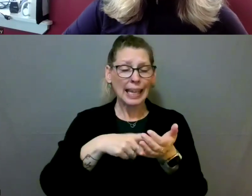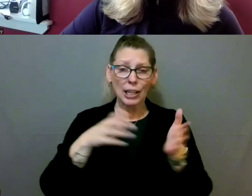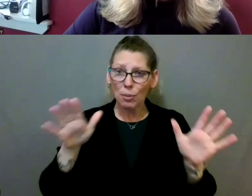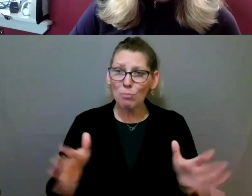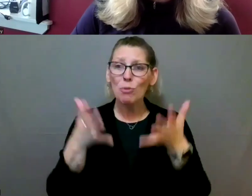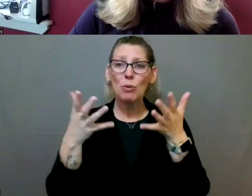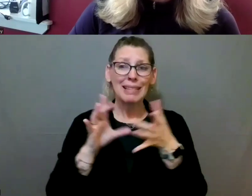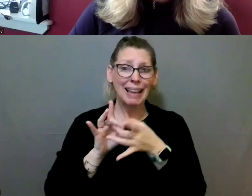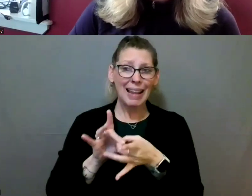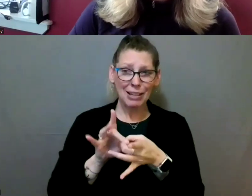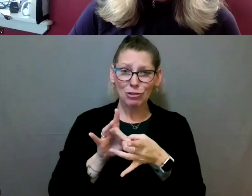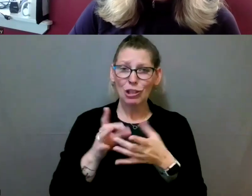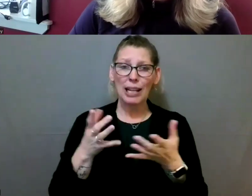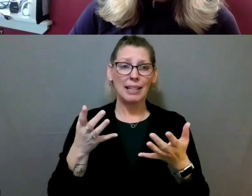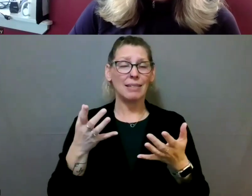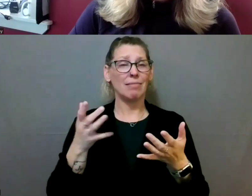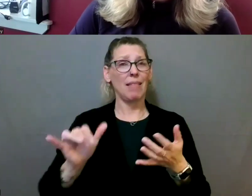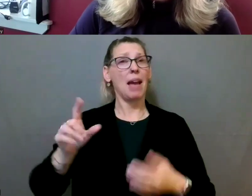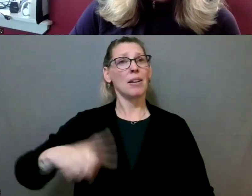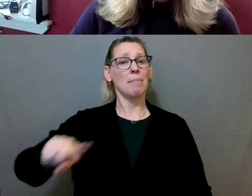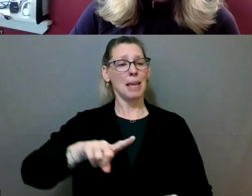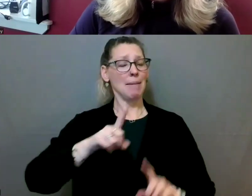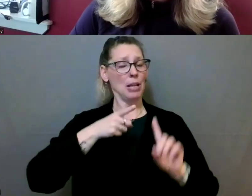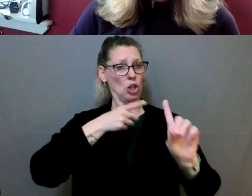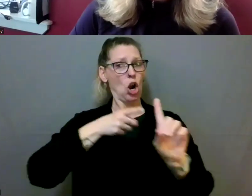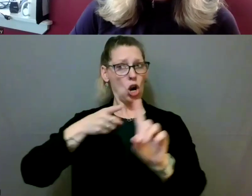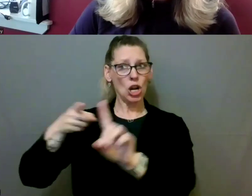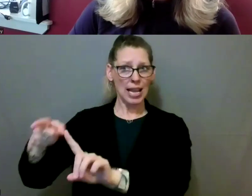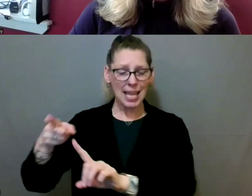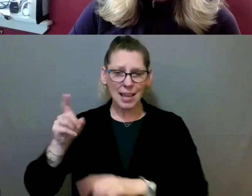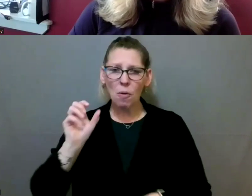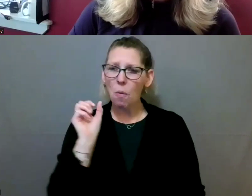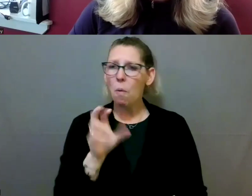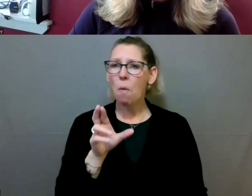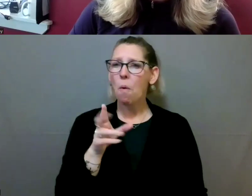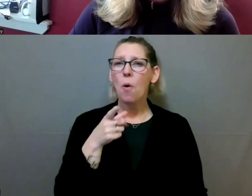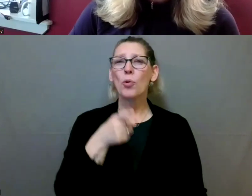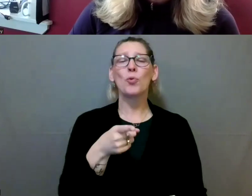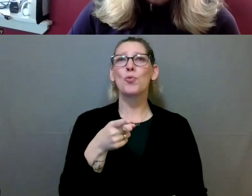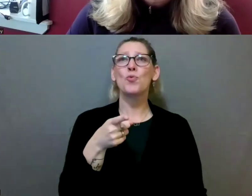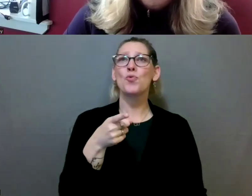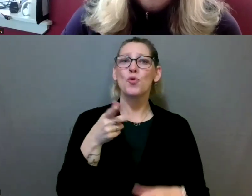are being really um targeted about or that you that you've been encouraging people to